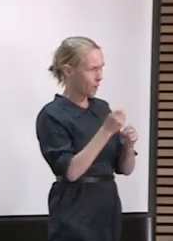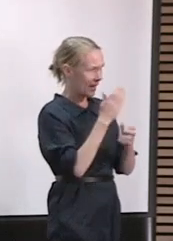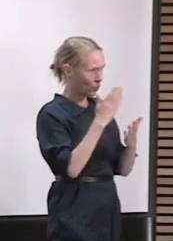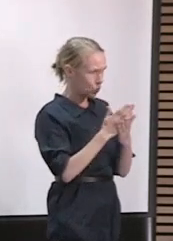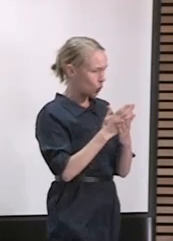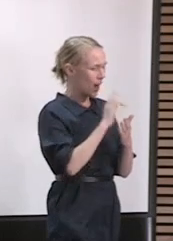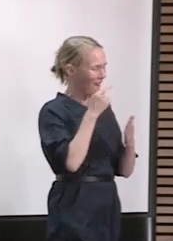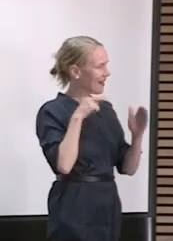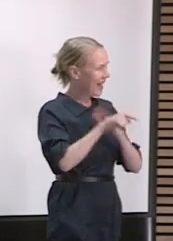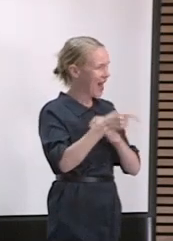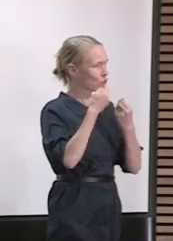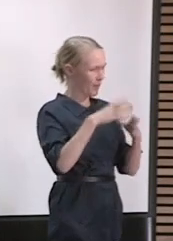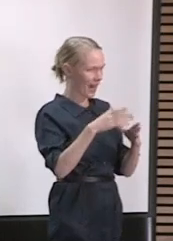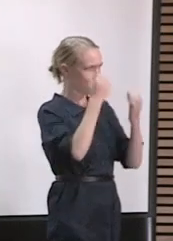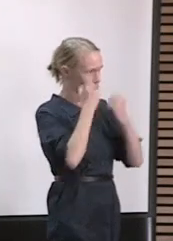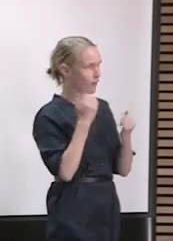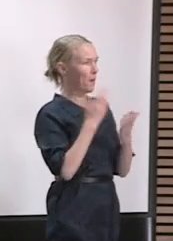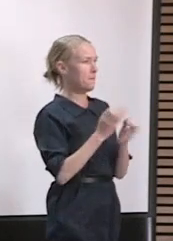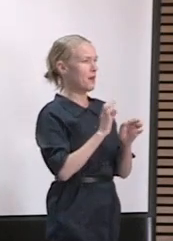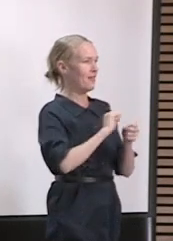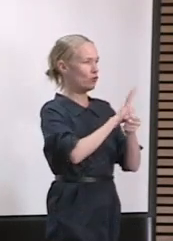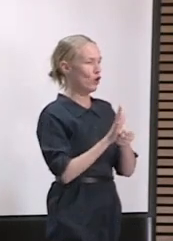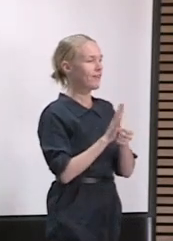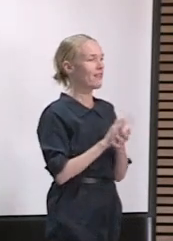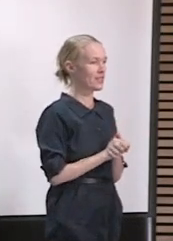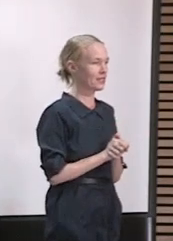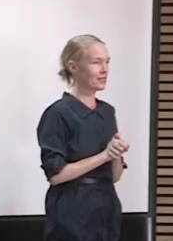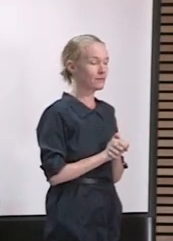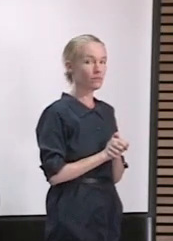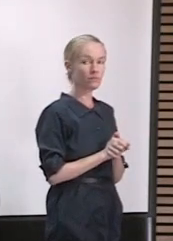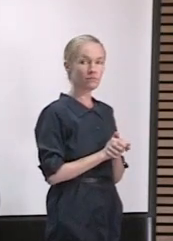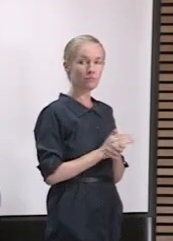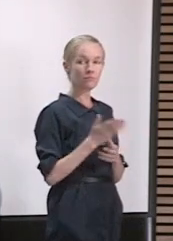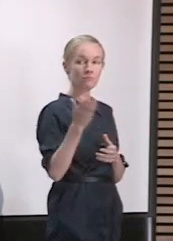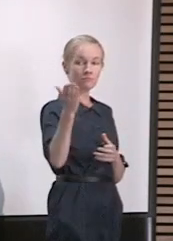We do not routinely test